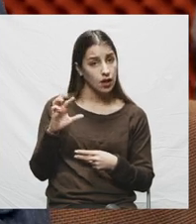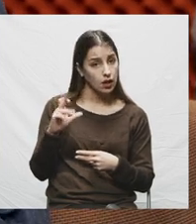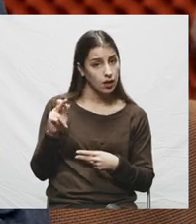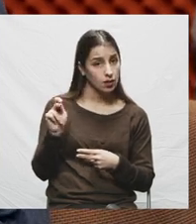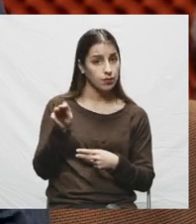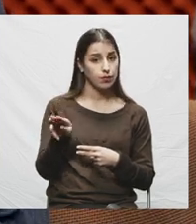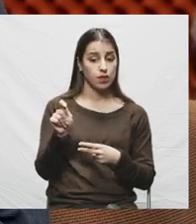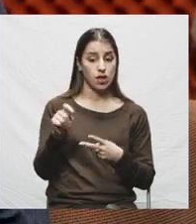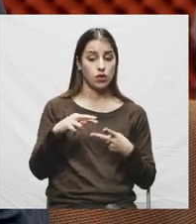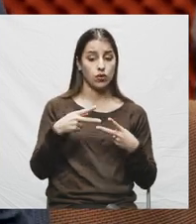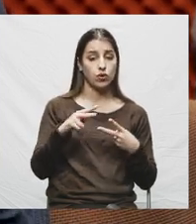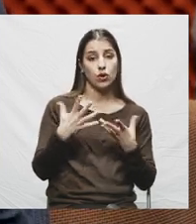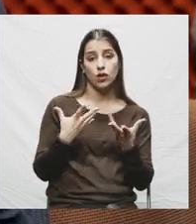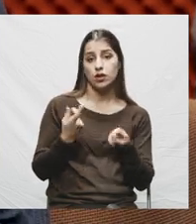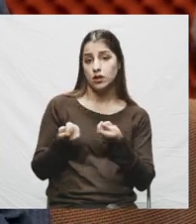and I took part in those too.